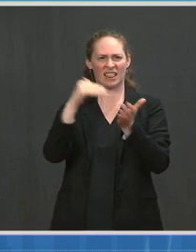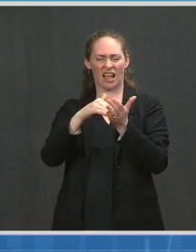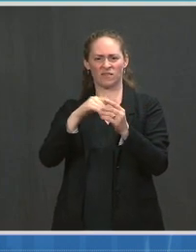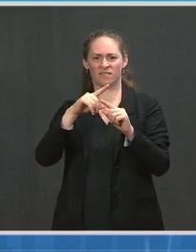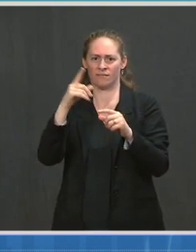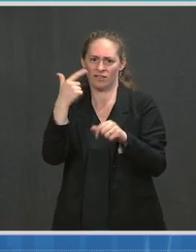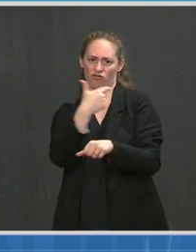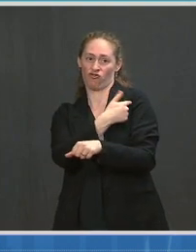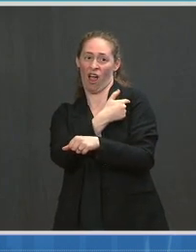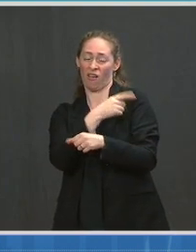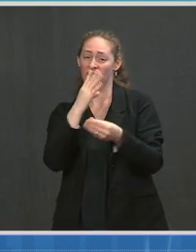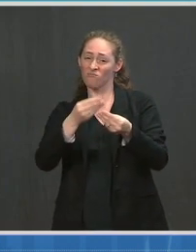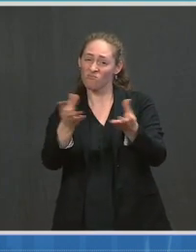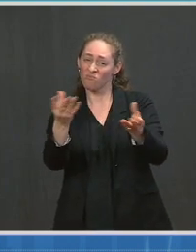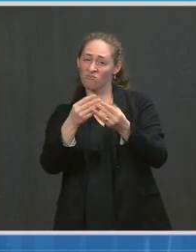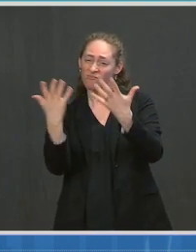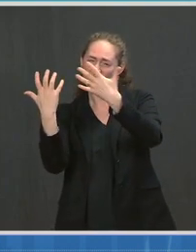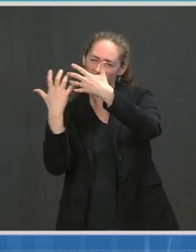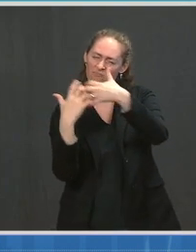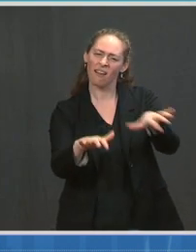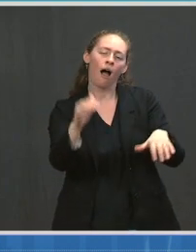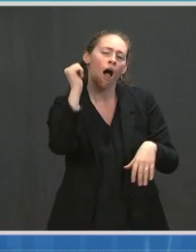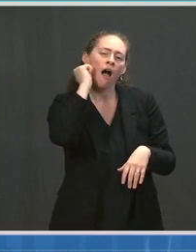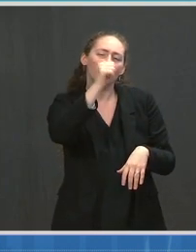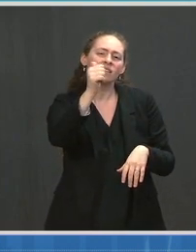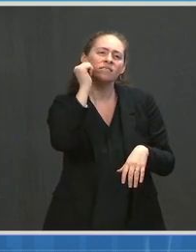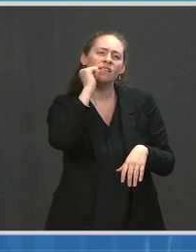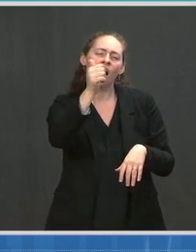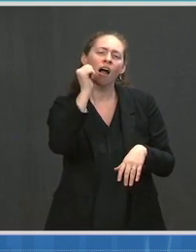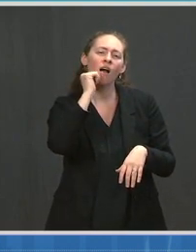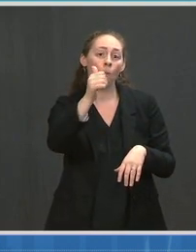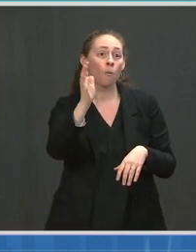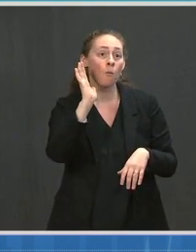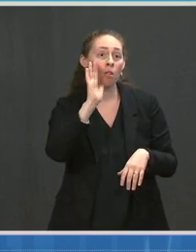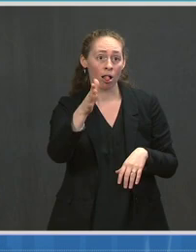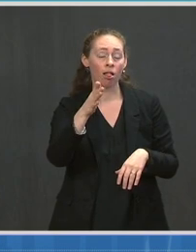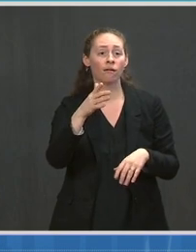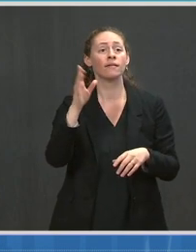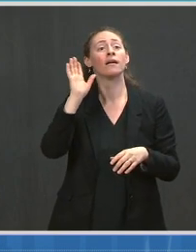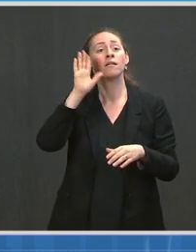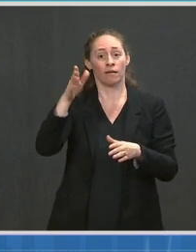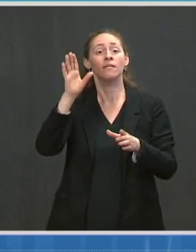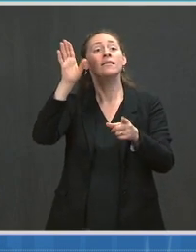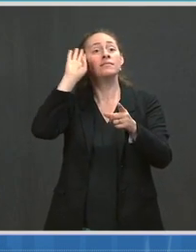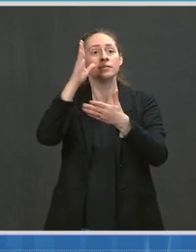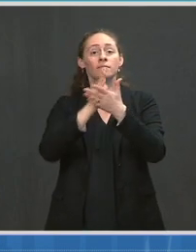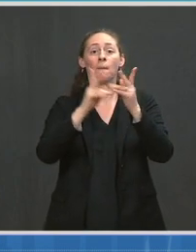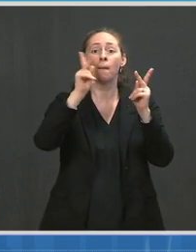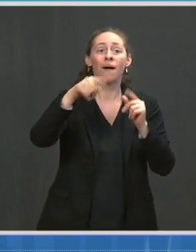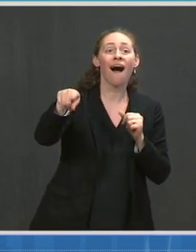And we're meeting people where they are, from deploying more than 500 mobile clinics to our new program